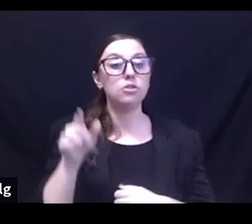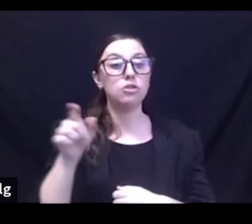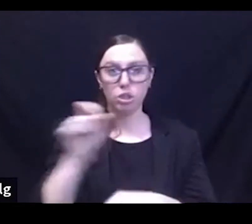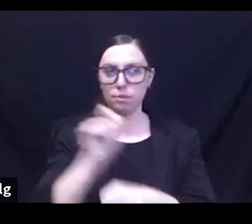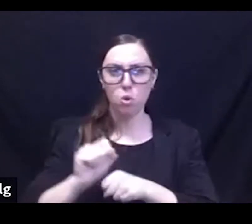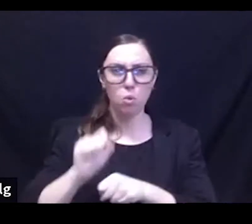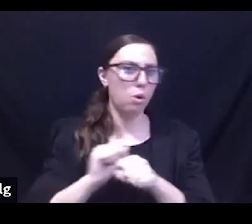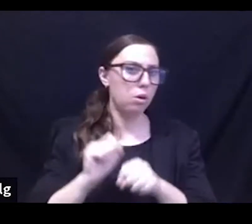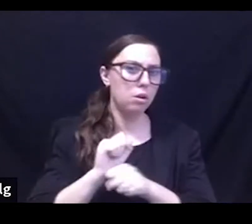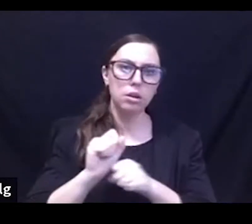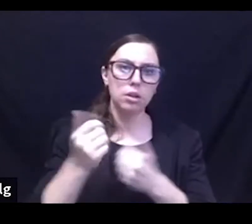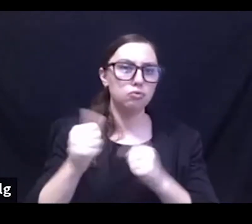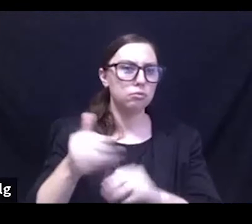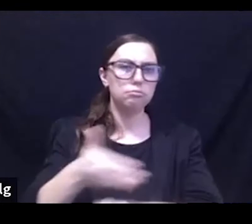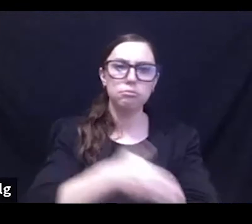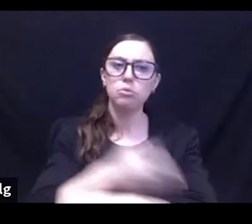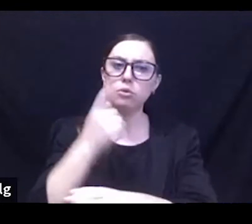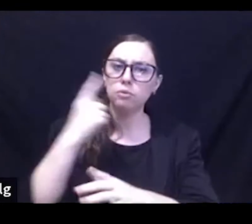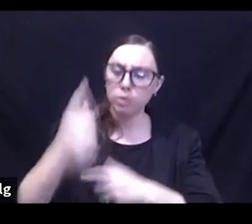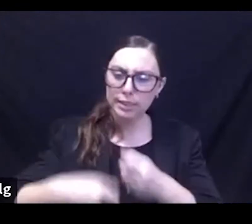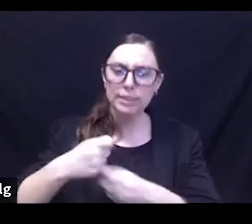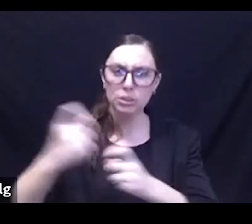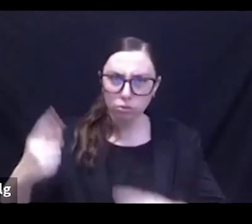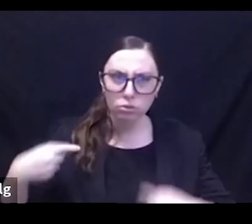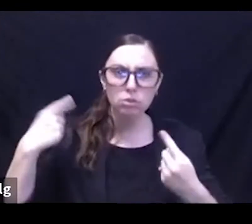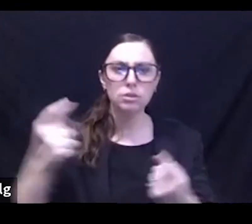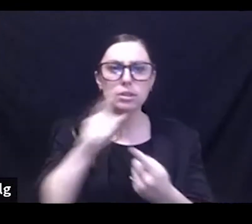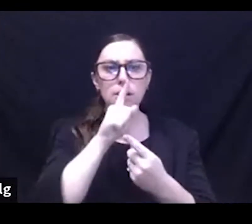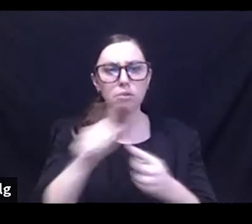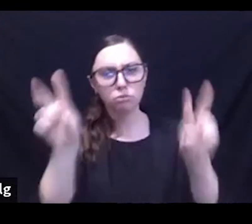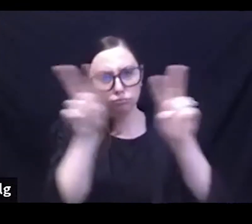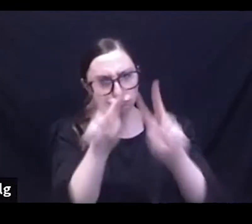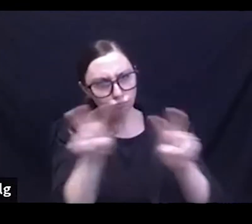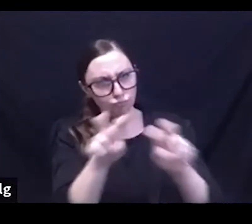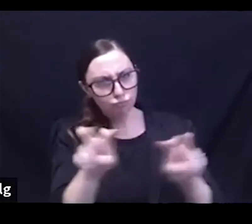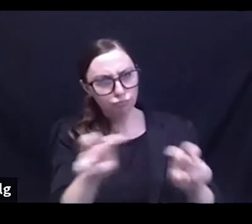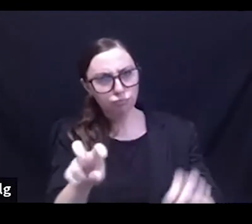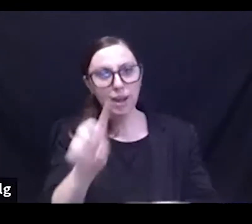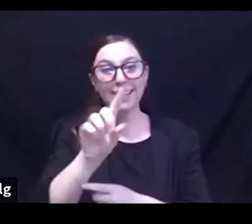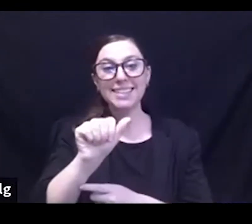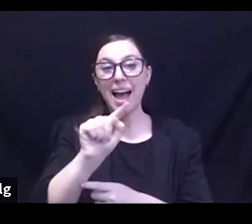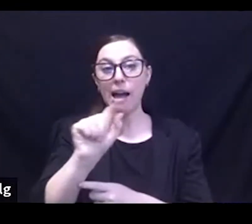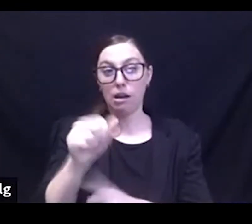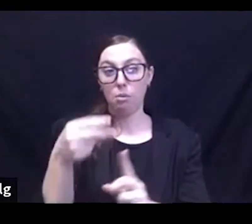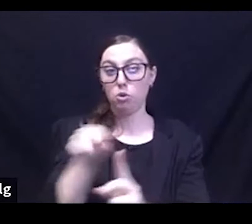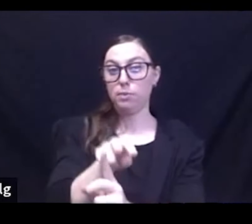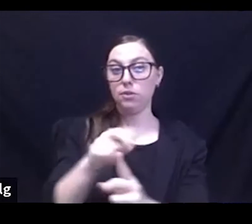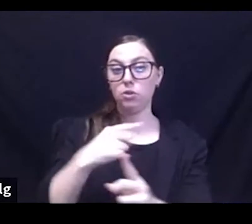years along with some partners and really looking at it from sort of a data perspective so we can